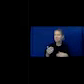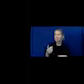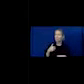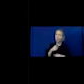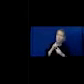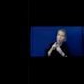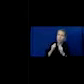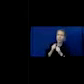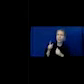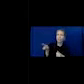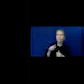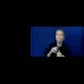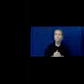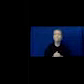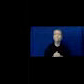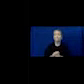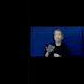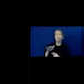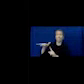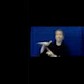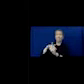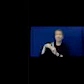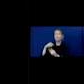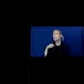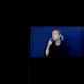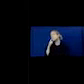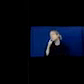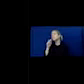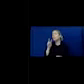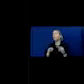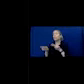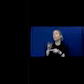We take a look at the environment. We observe what is going on in that environment.